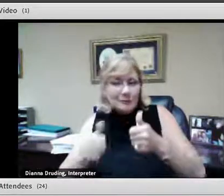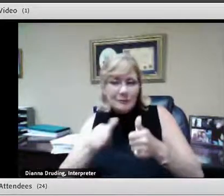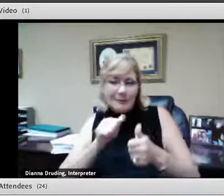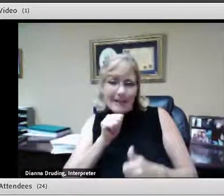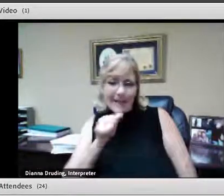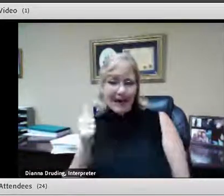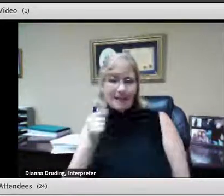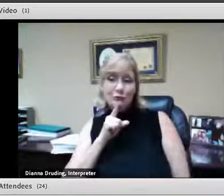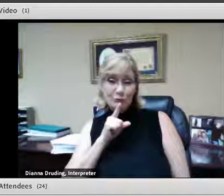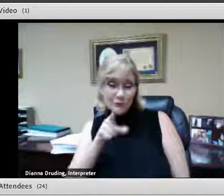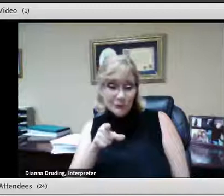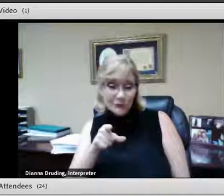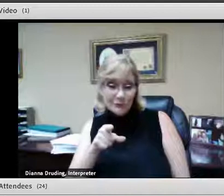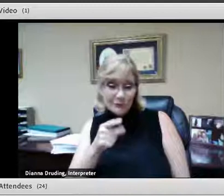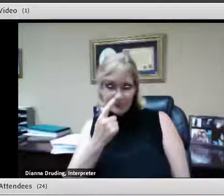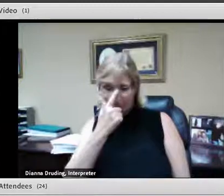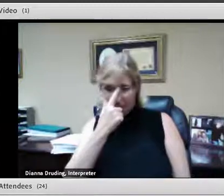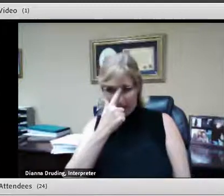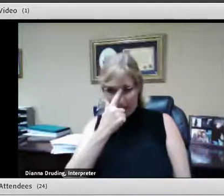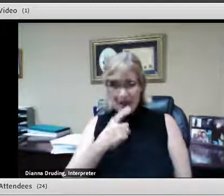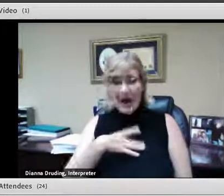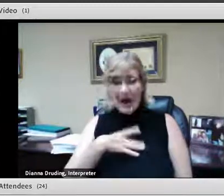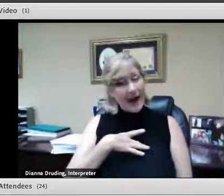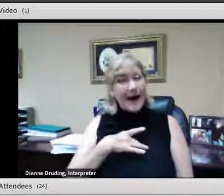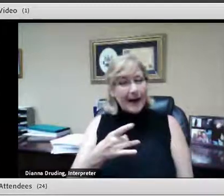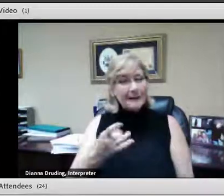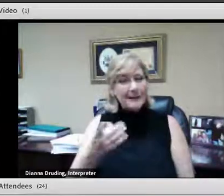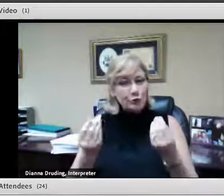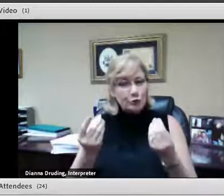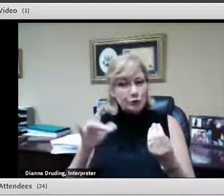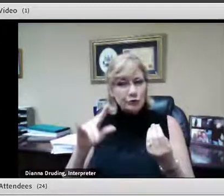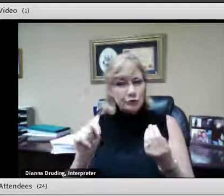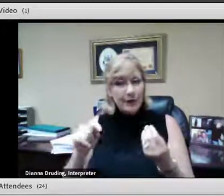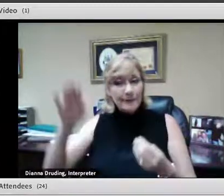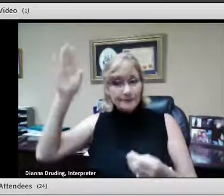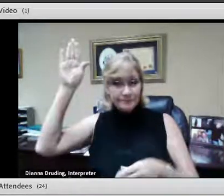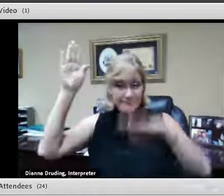And I like to do it where everyone raises their hand